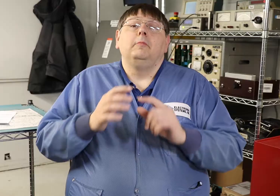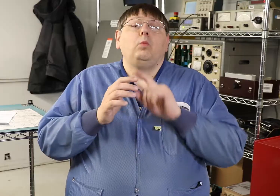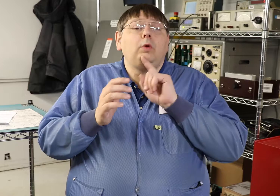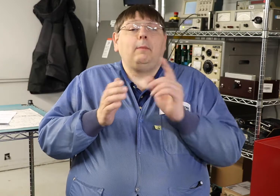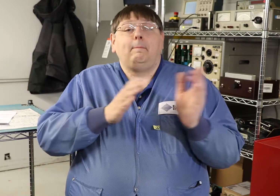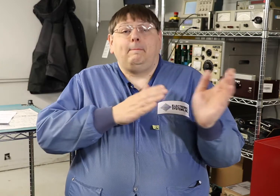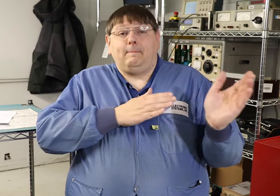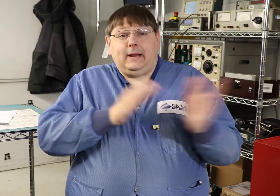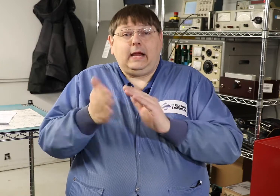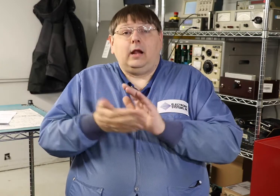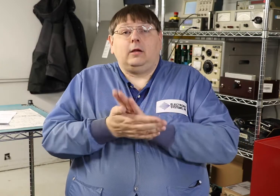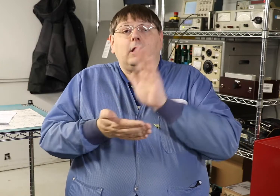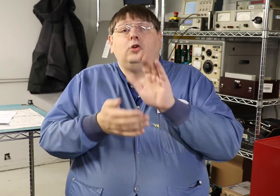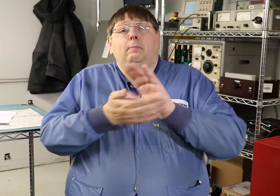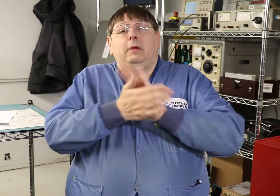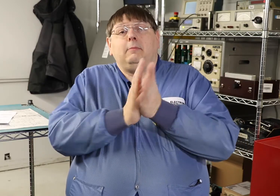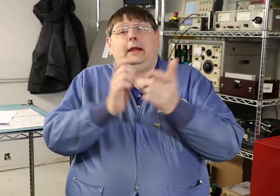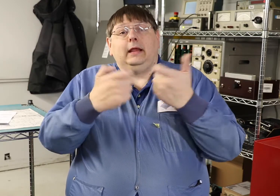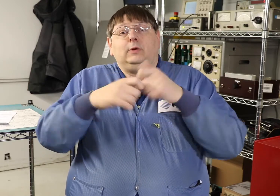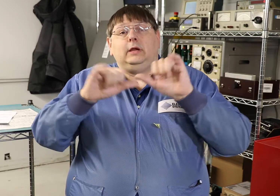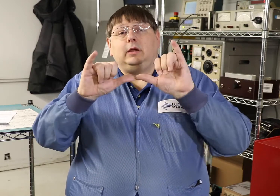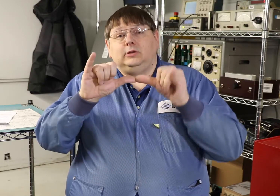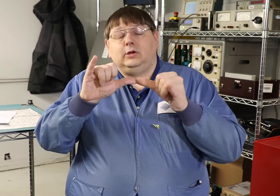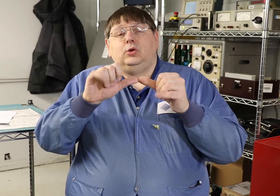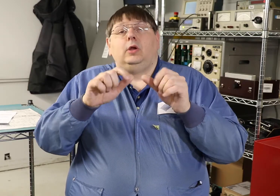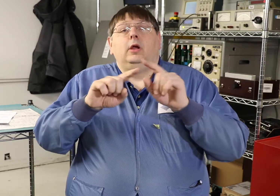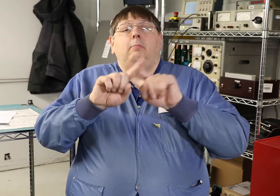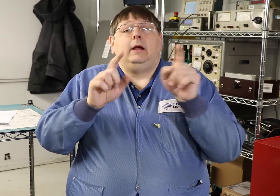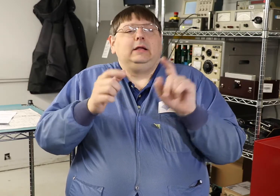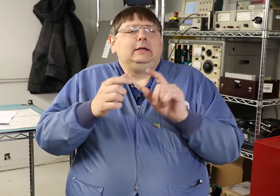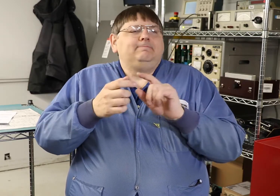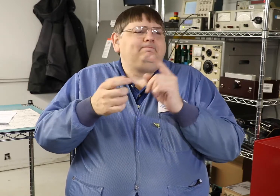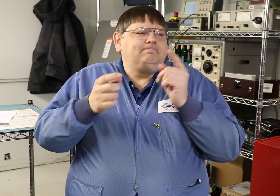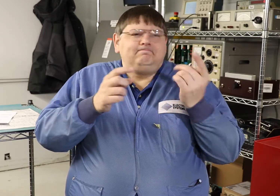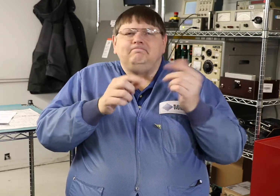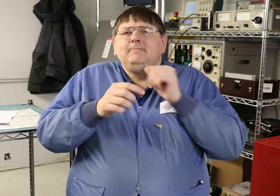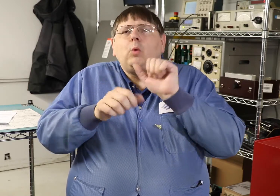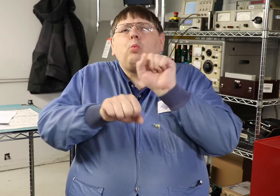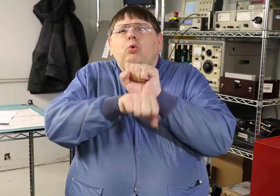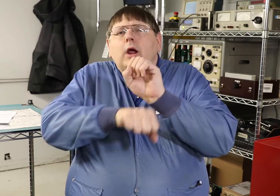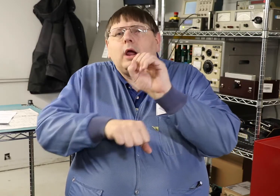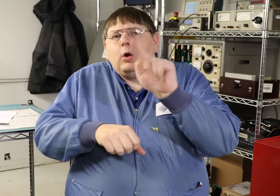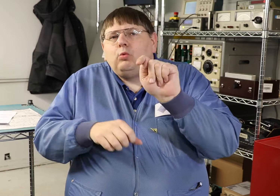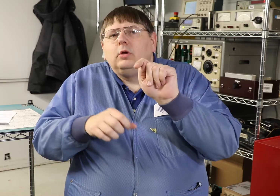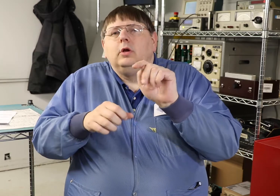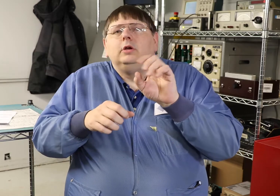The plan was to go to college to become an electrical engineer but things changed.